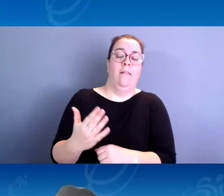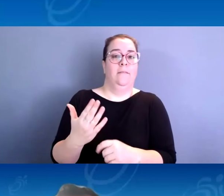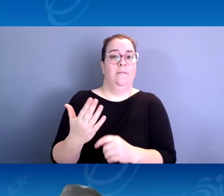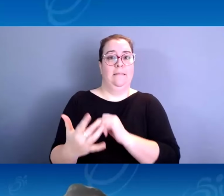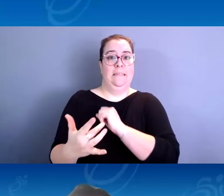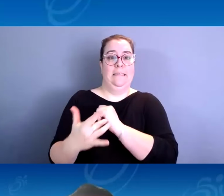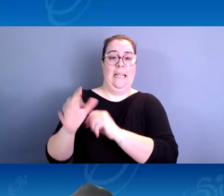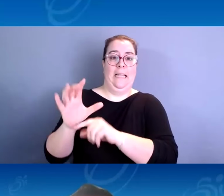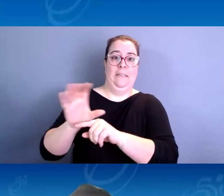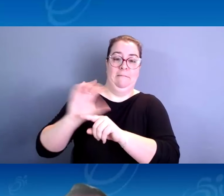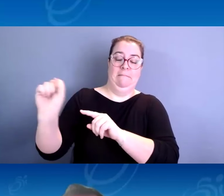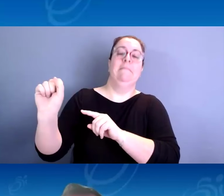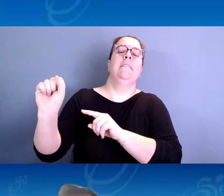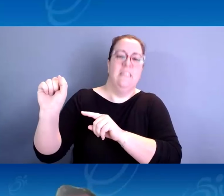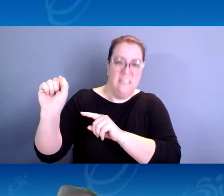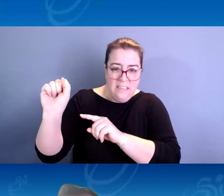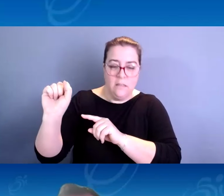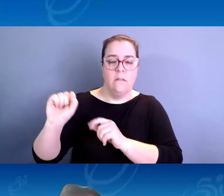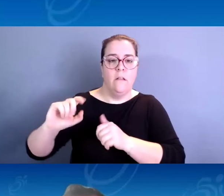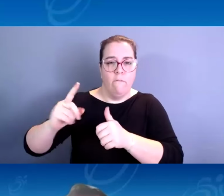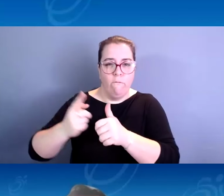of a self-driving car in case they need to take over. Right.